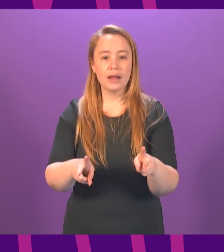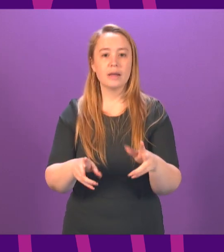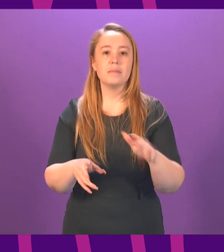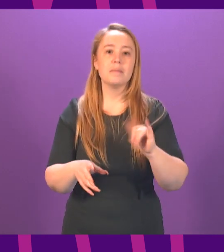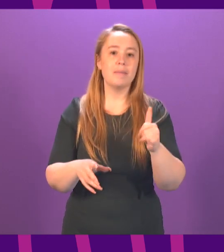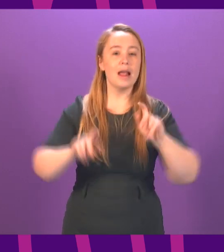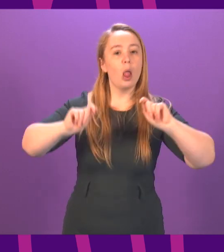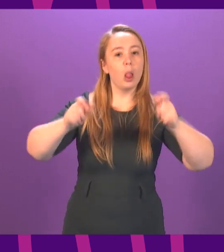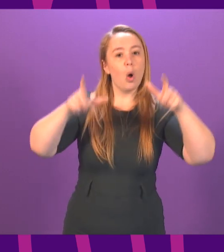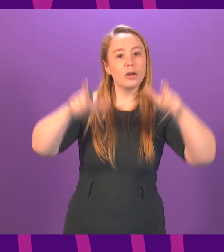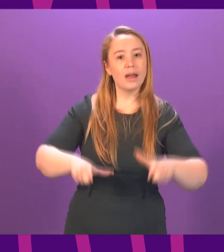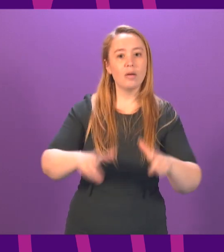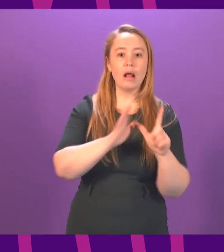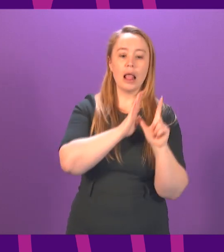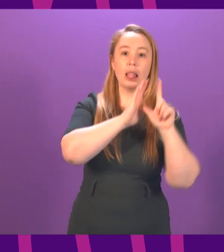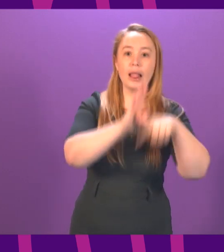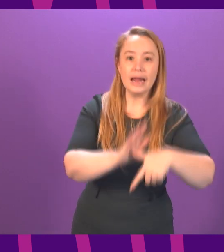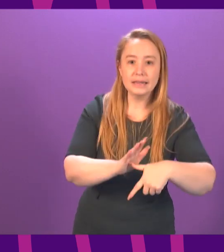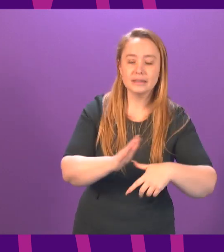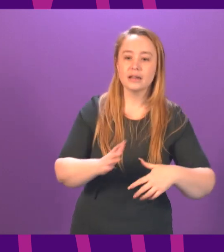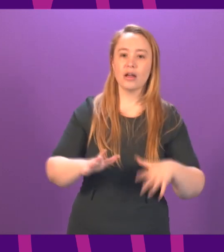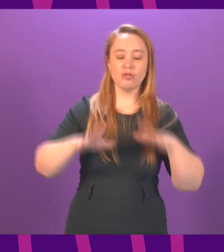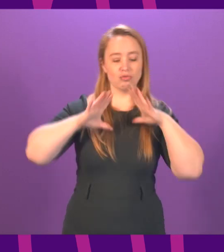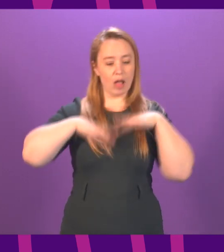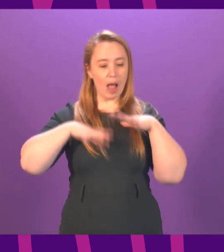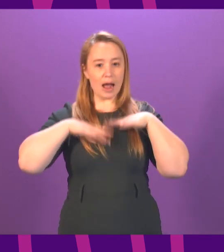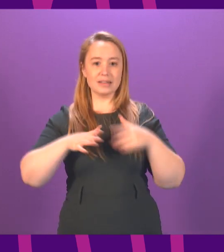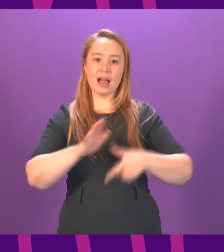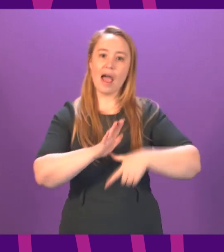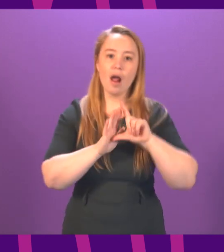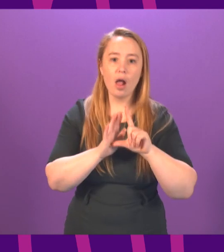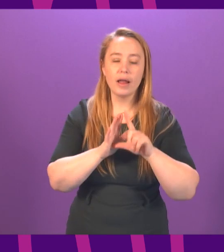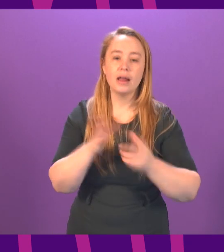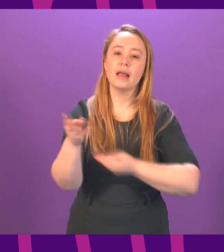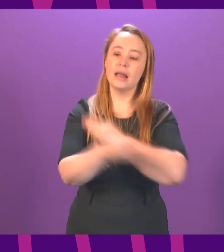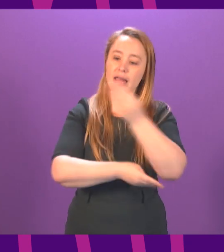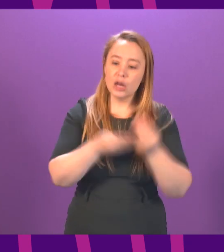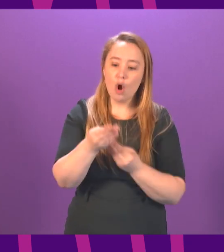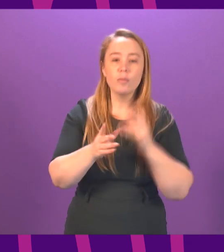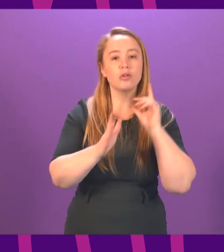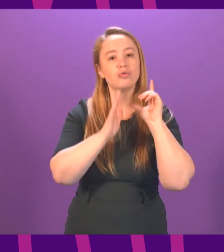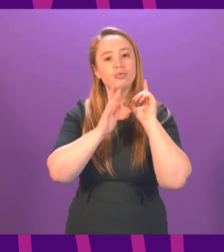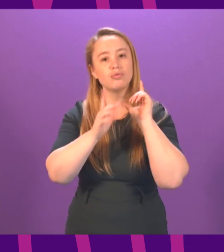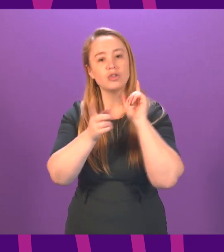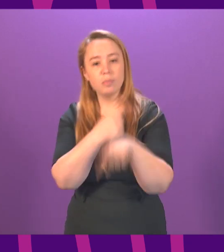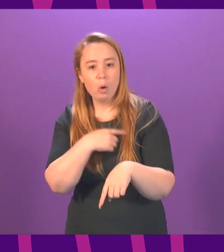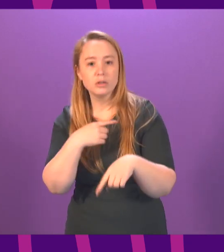late or opening up too early, or in the economic response or the test, trace and isolate systems?